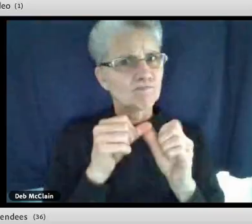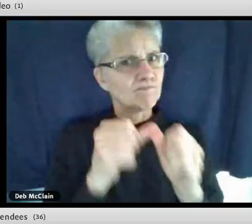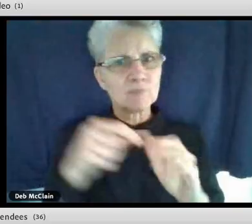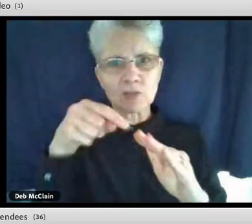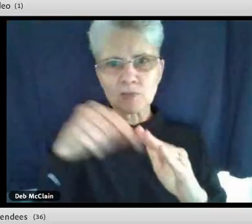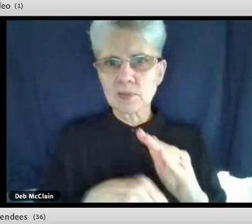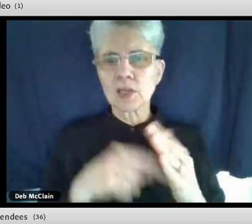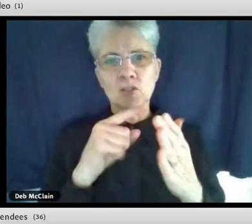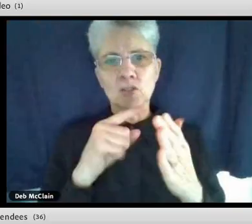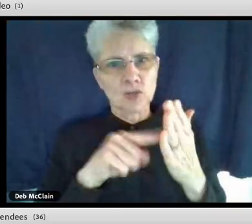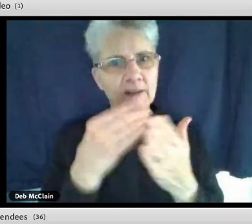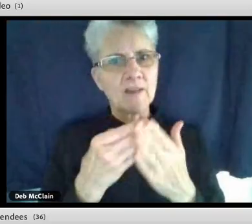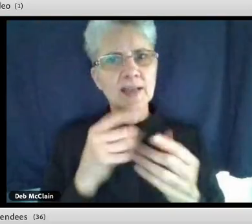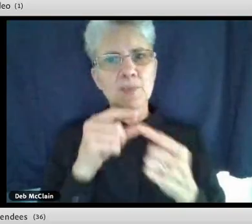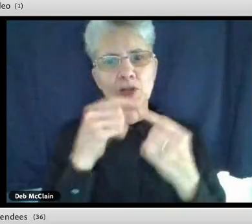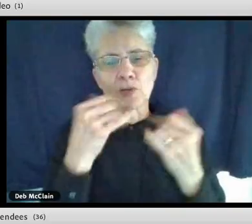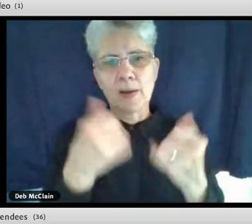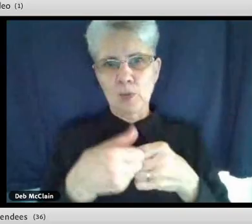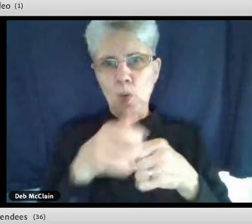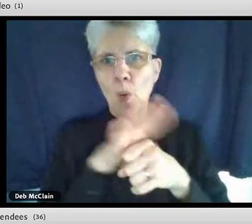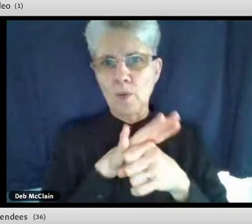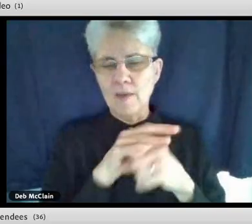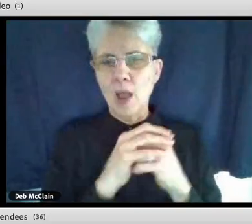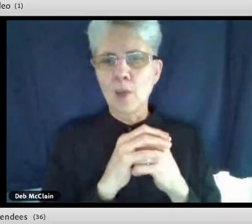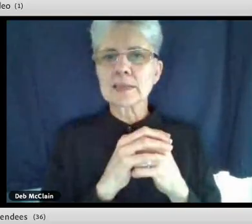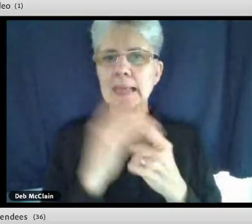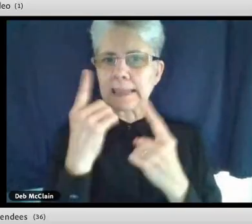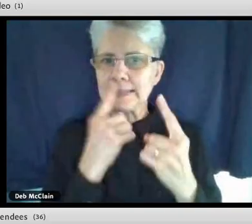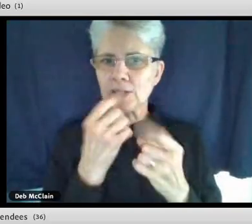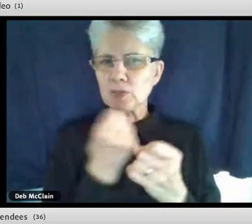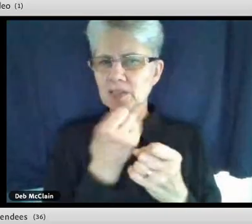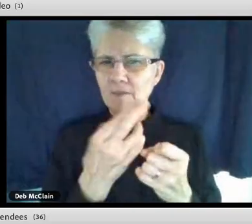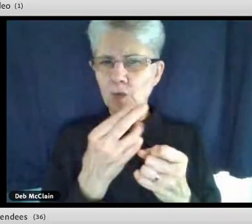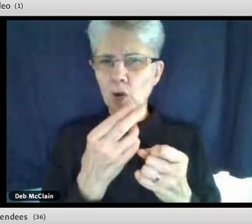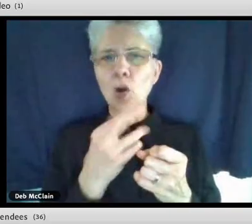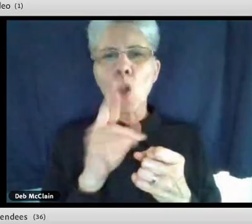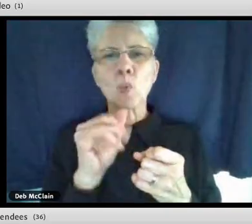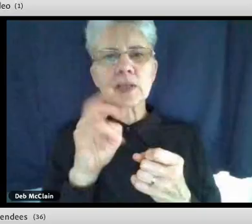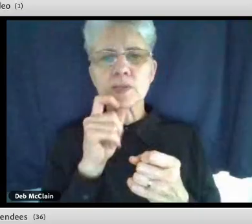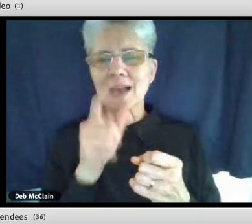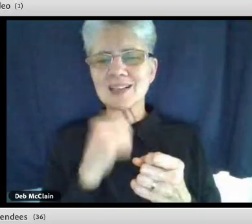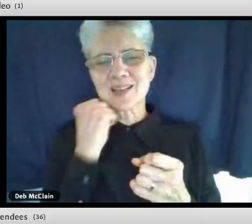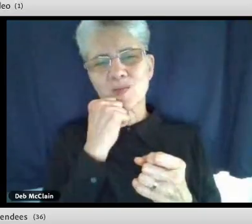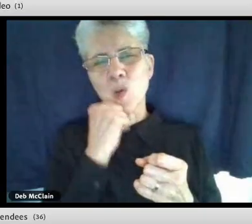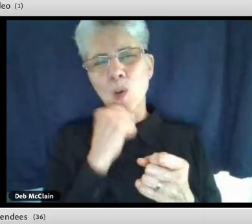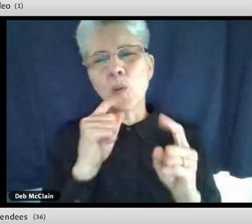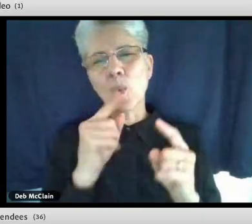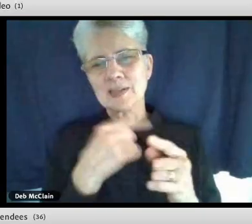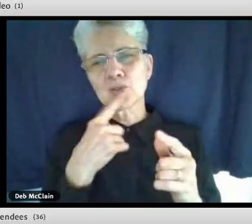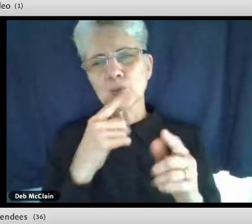that we talked about today. Fact-check like nobody's business, right? We want to check our facts, especially right now with coronavirus.